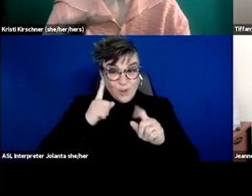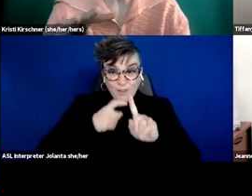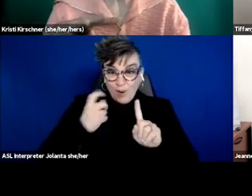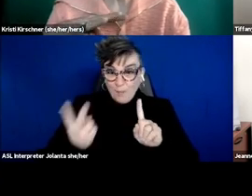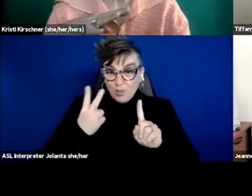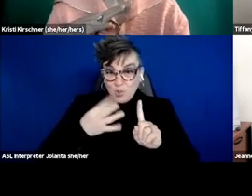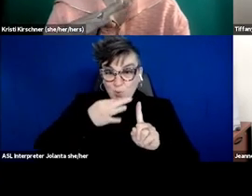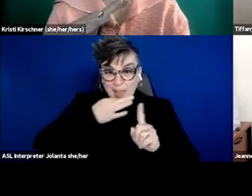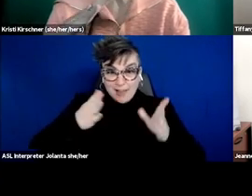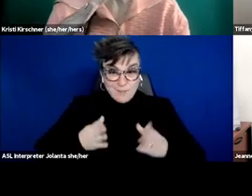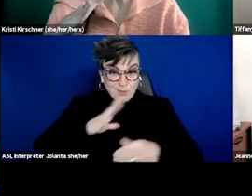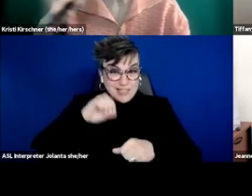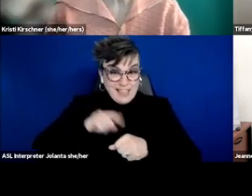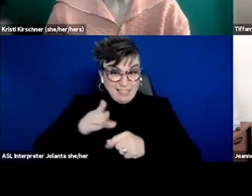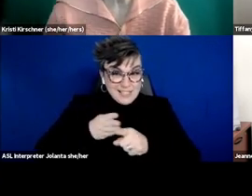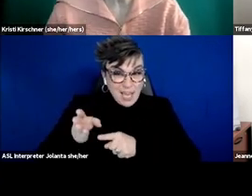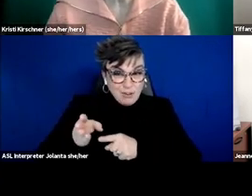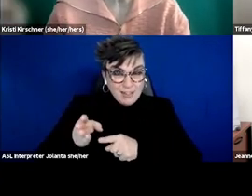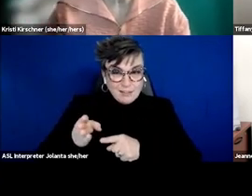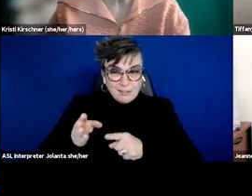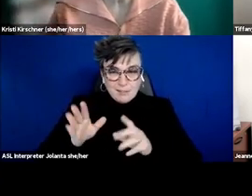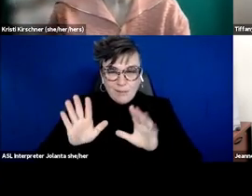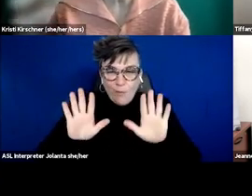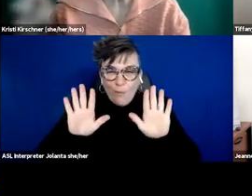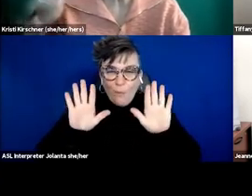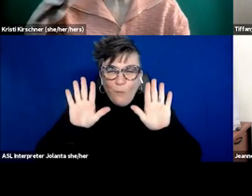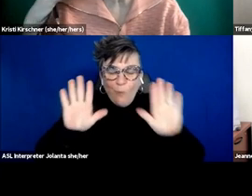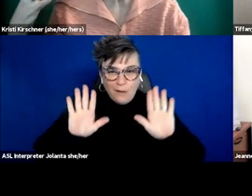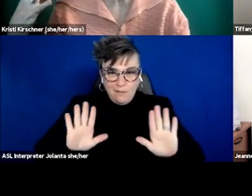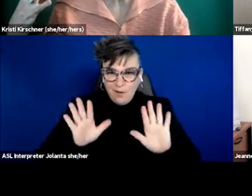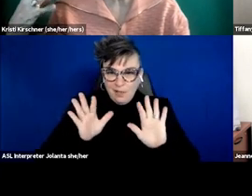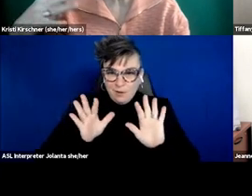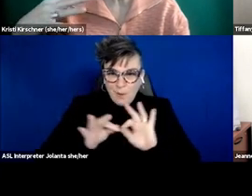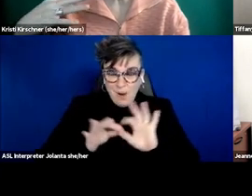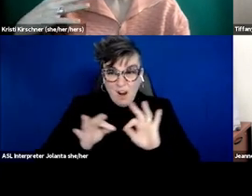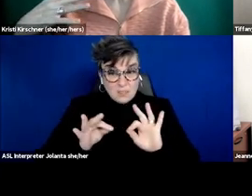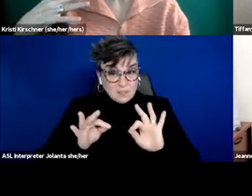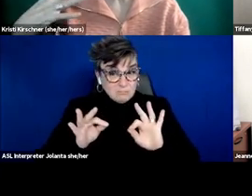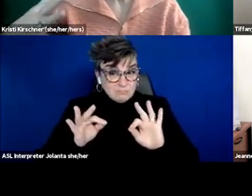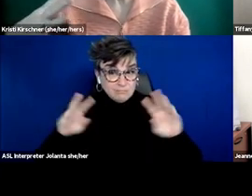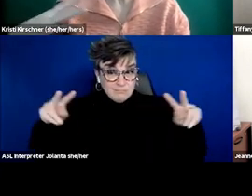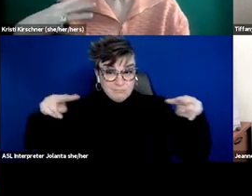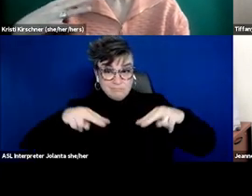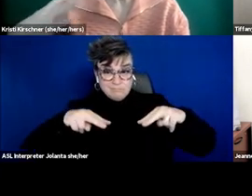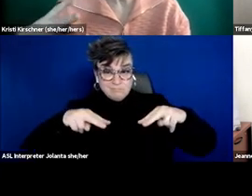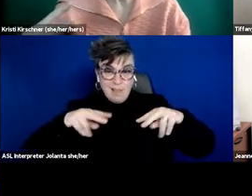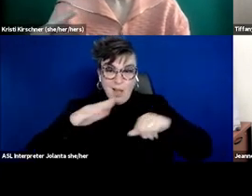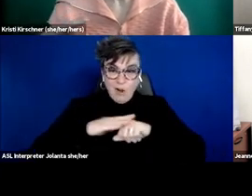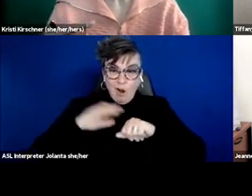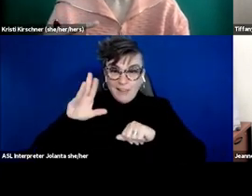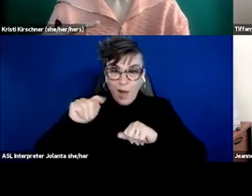area with wonderful remarks calling out the research, the knowledge we have about the